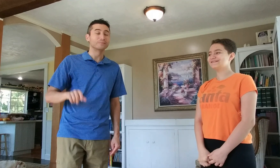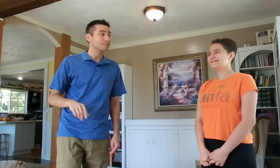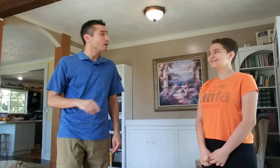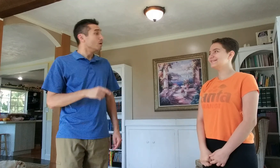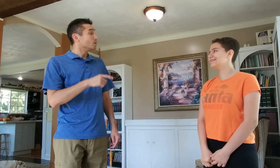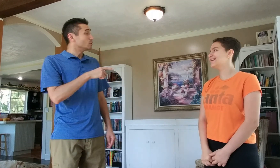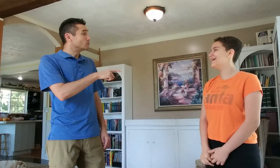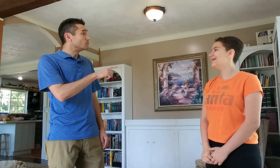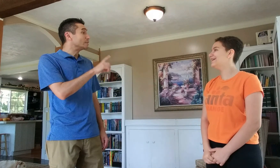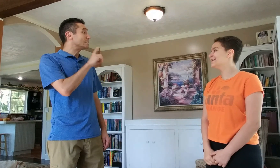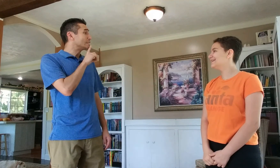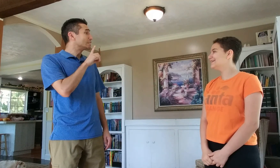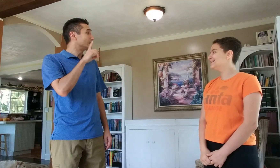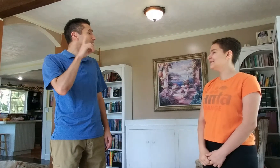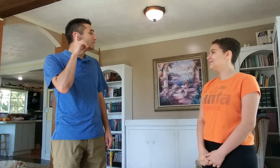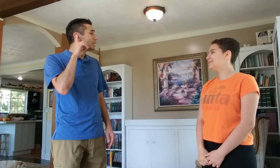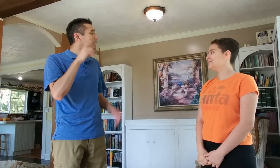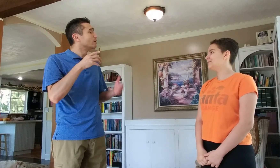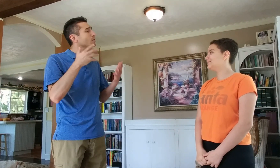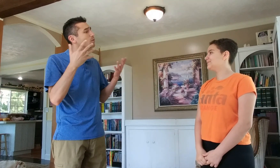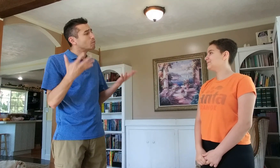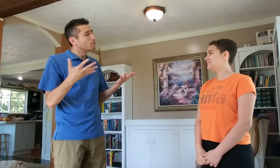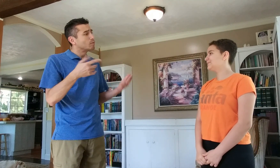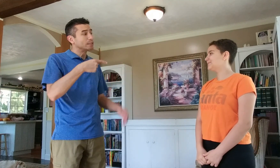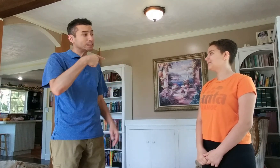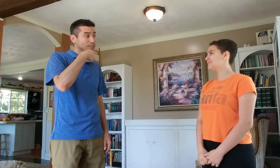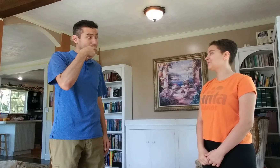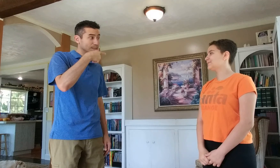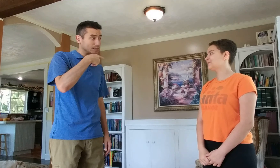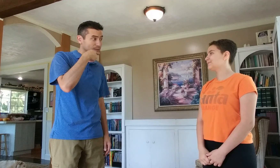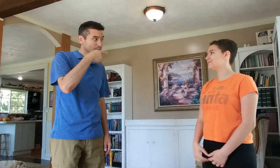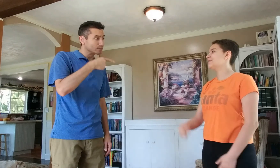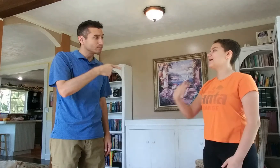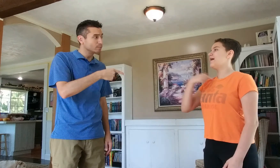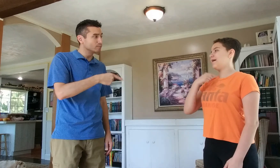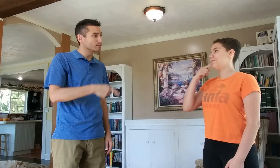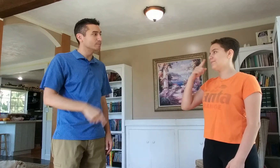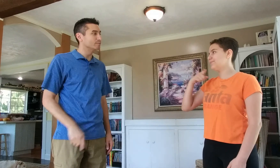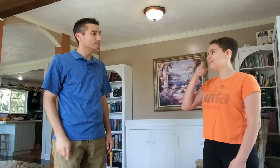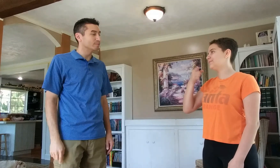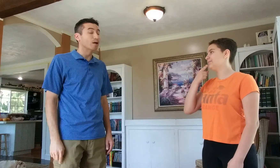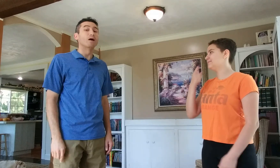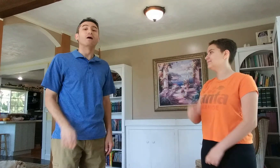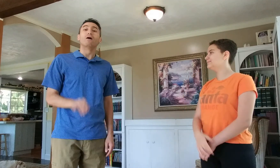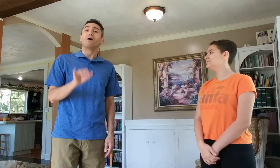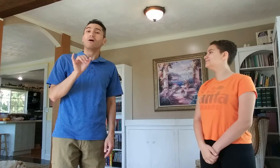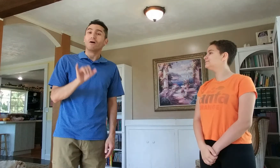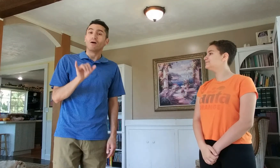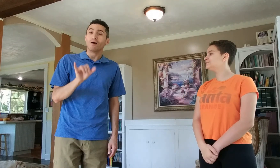YOU DEAF OR HEARING? I HEARING OH I SEE